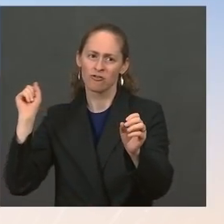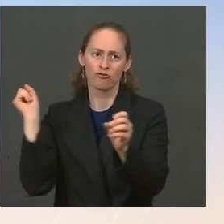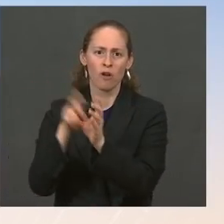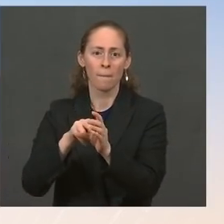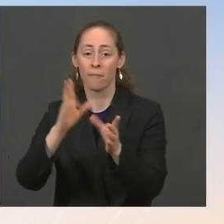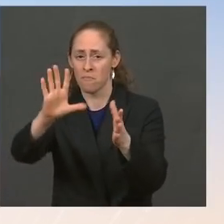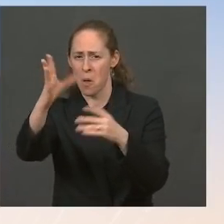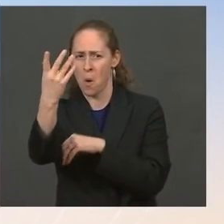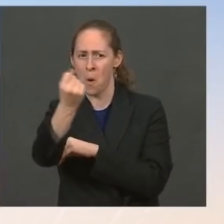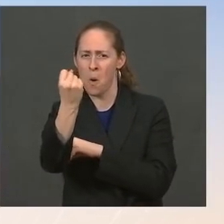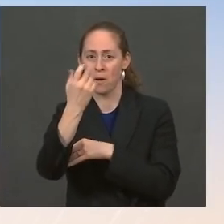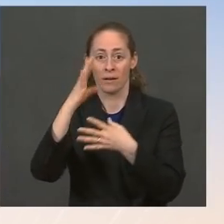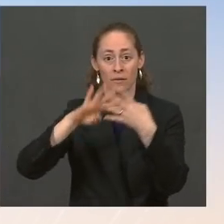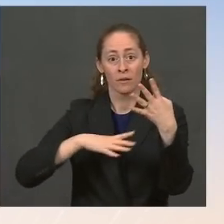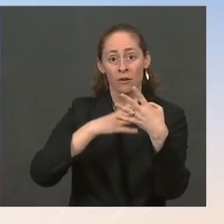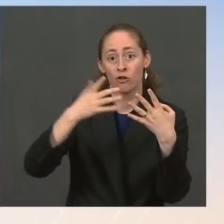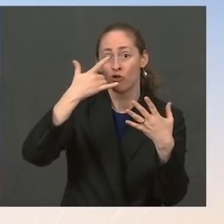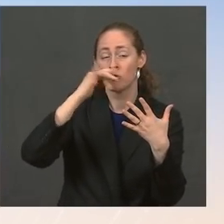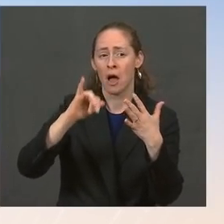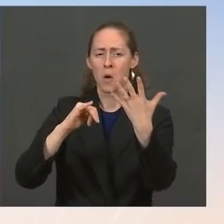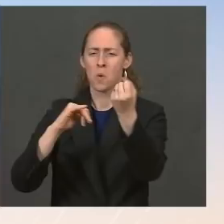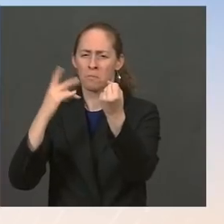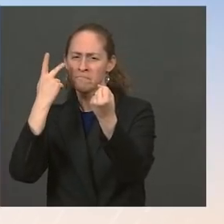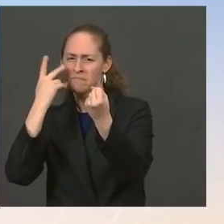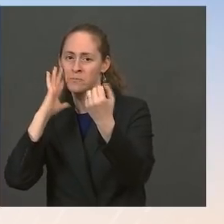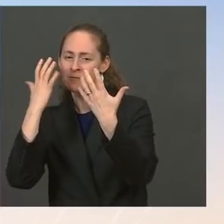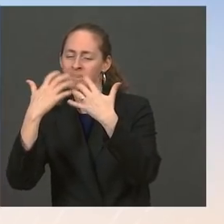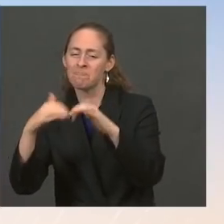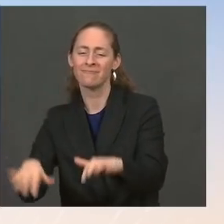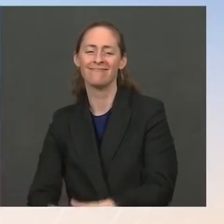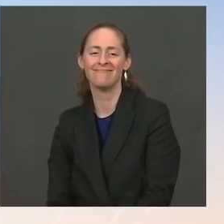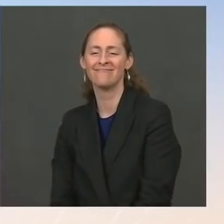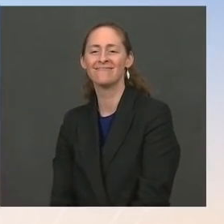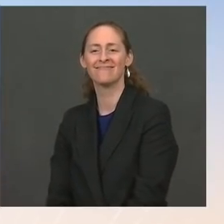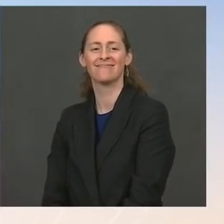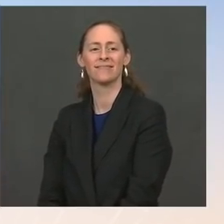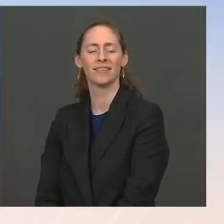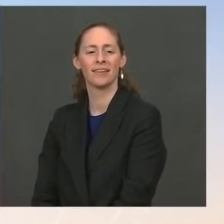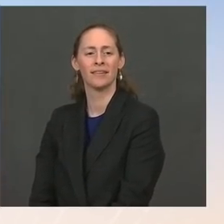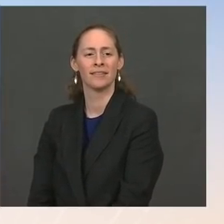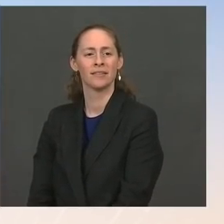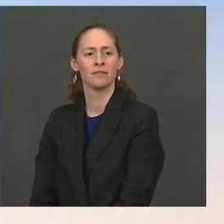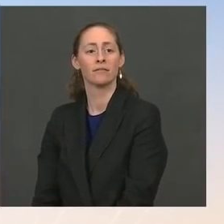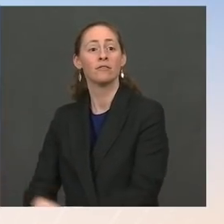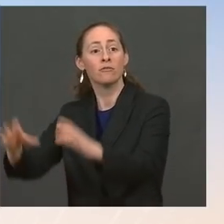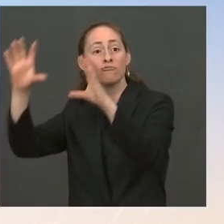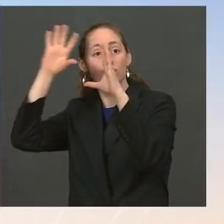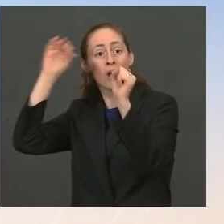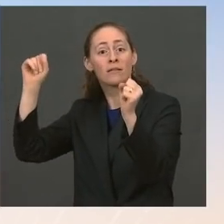over the next couple of days. The Press: The President announced today his intention to nominate two new members